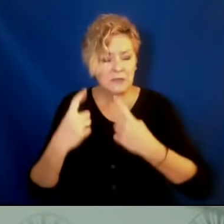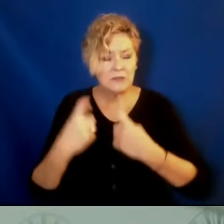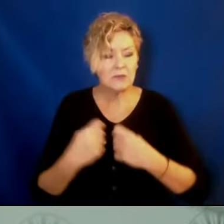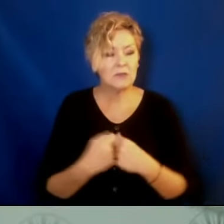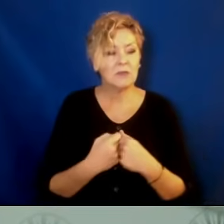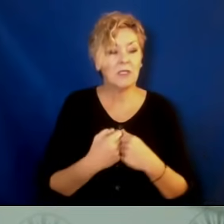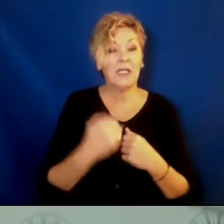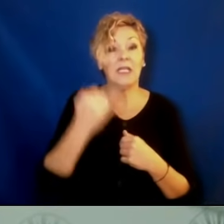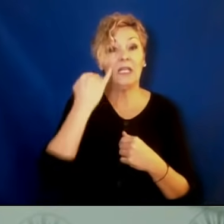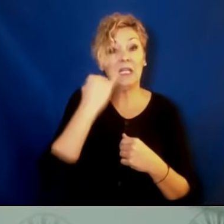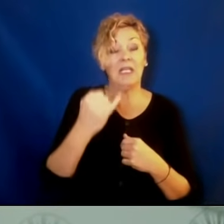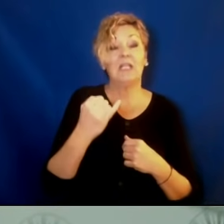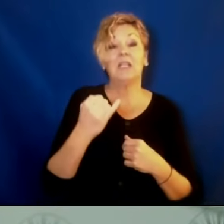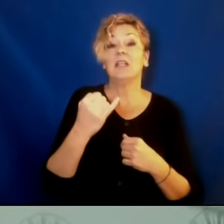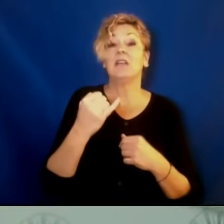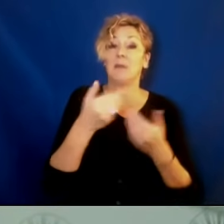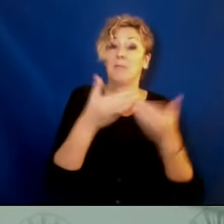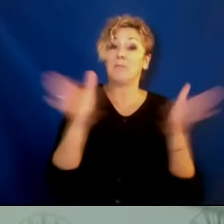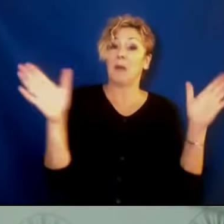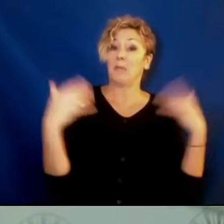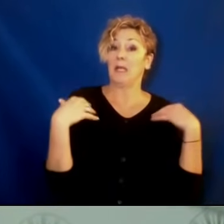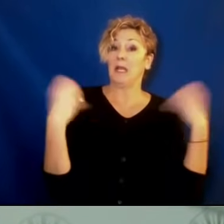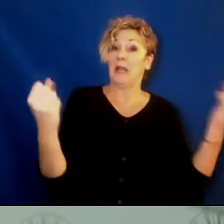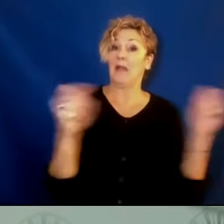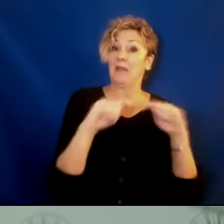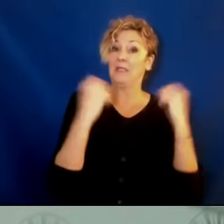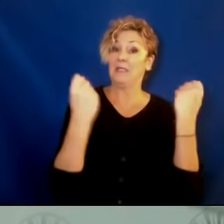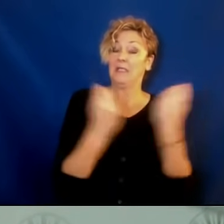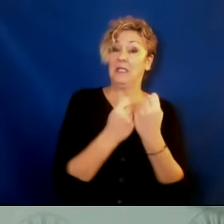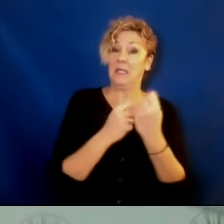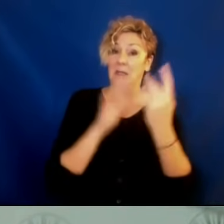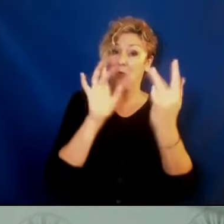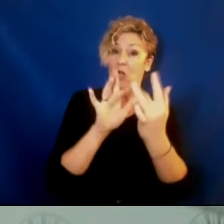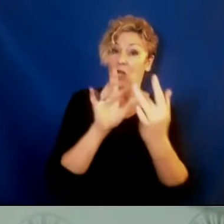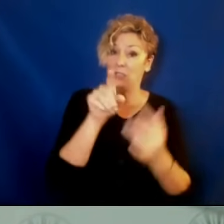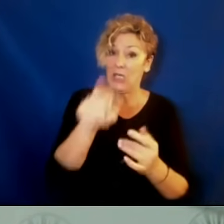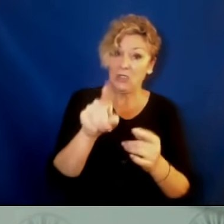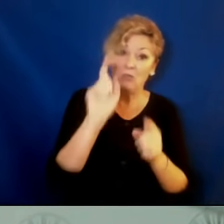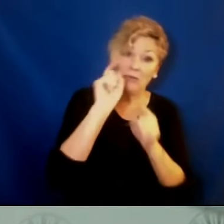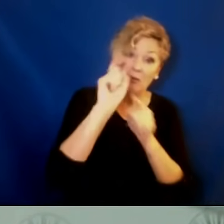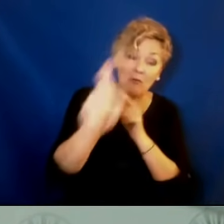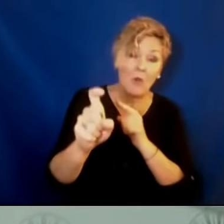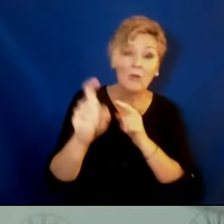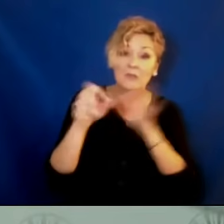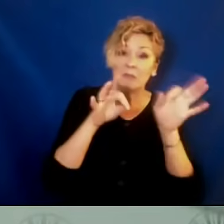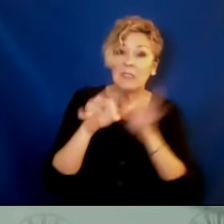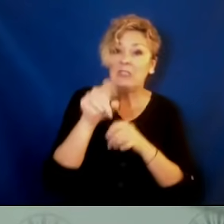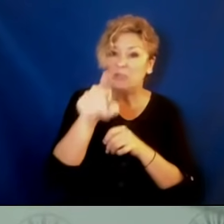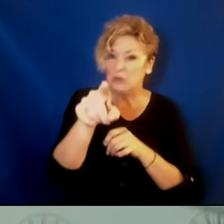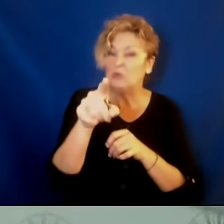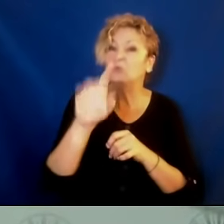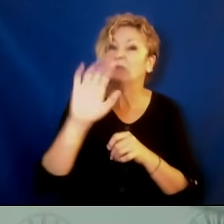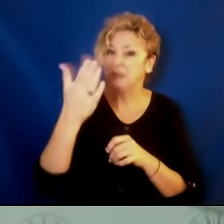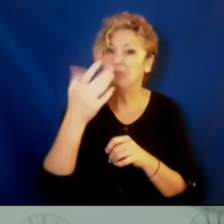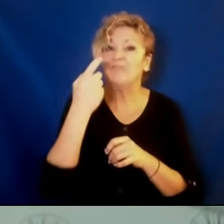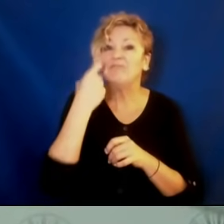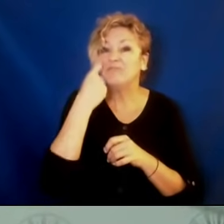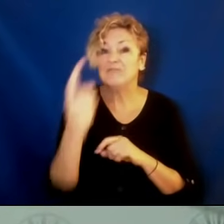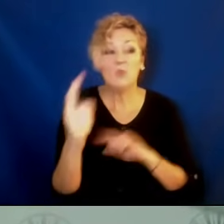If you are older or vulnerable it is best to avoid all crowded situations and limit your number of contacts.